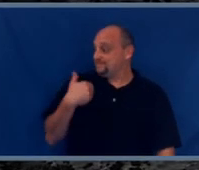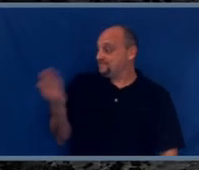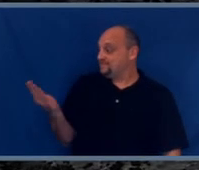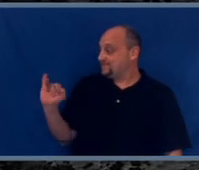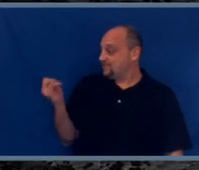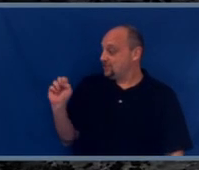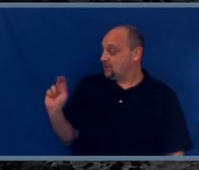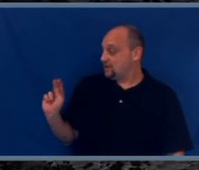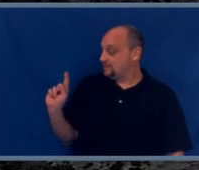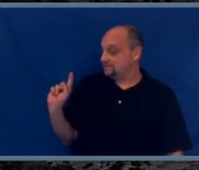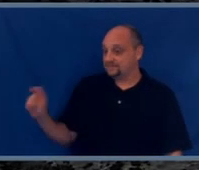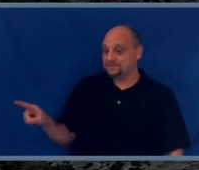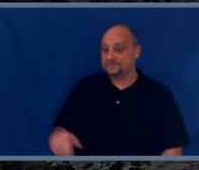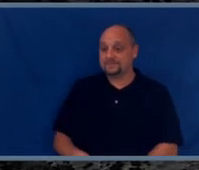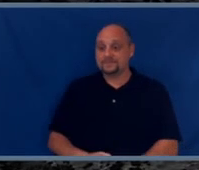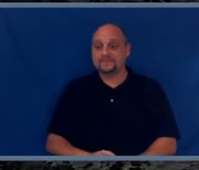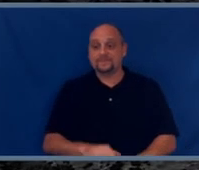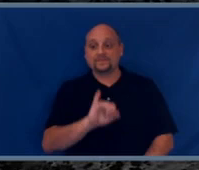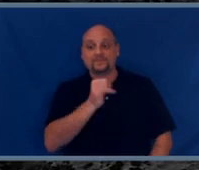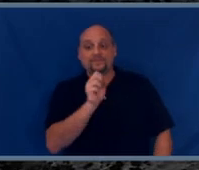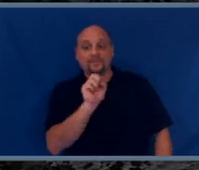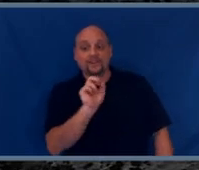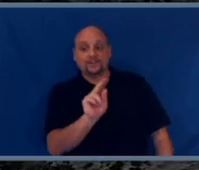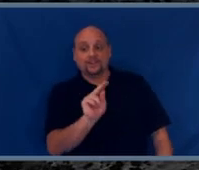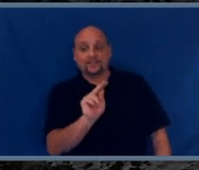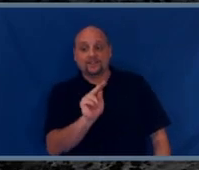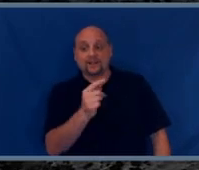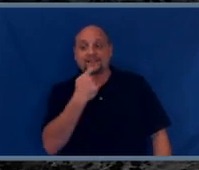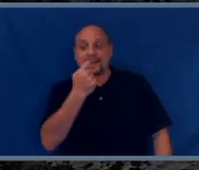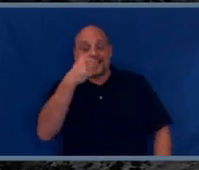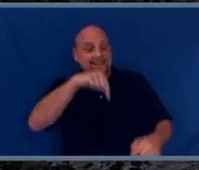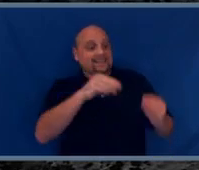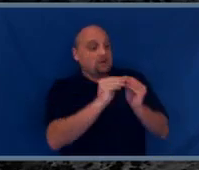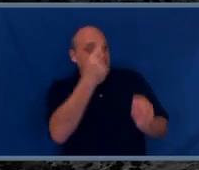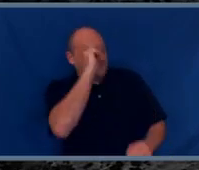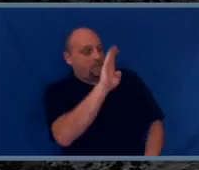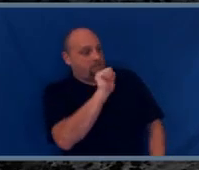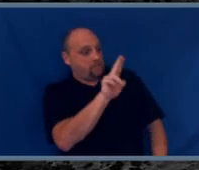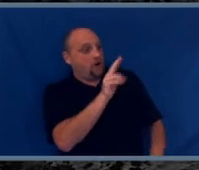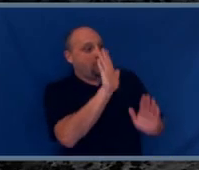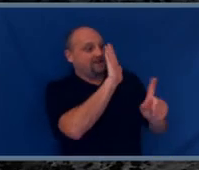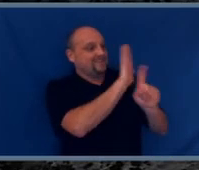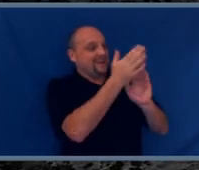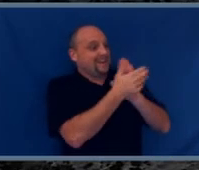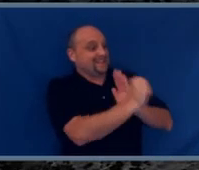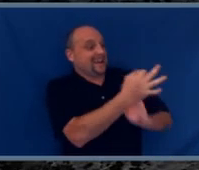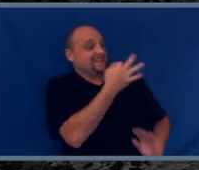I CAN ANSWER FOR BO, IT'S HIS EXPERTISE.